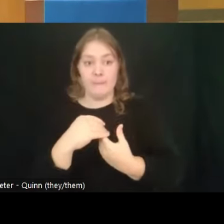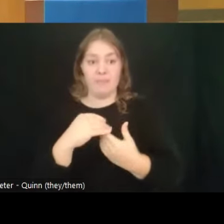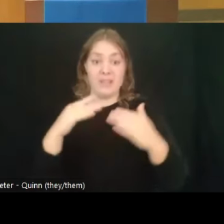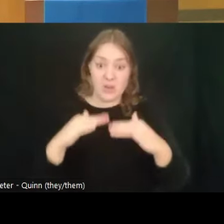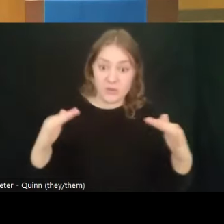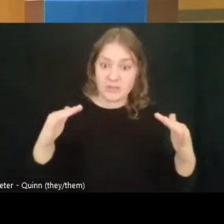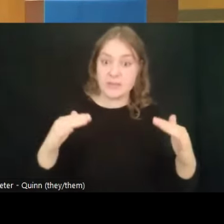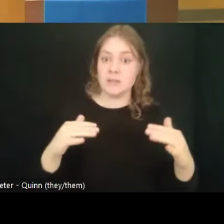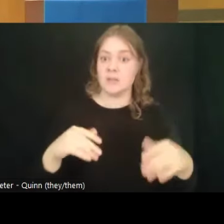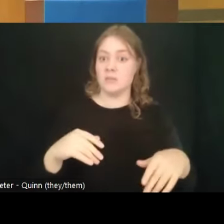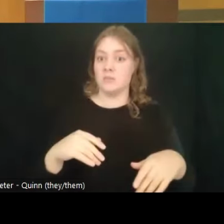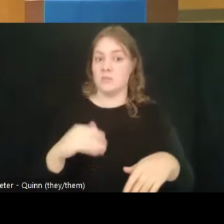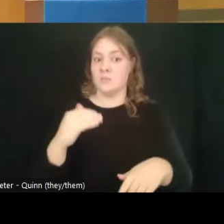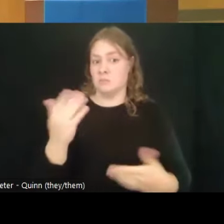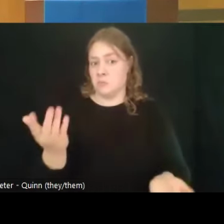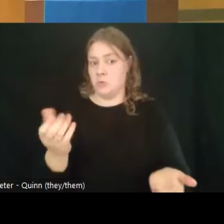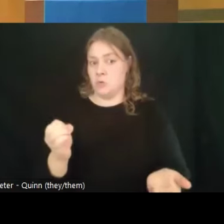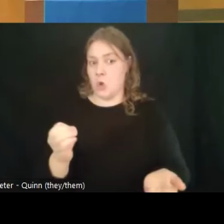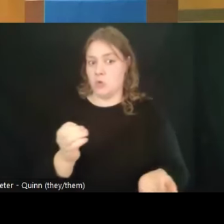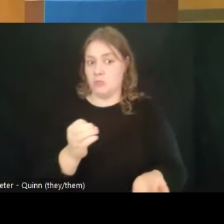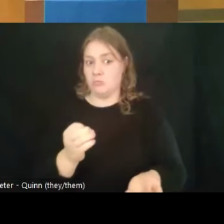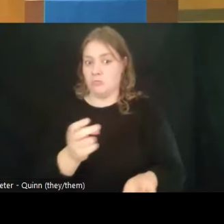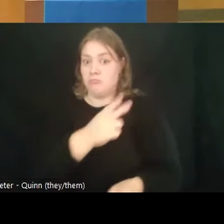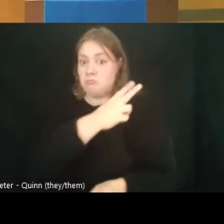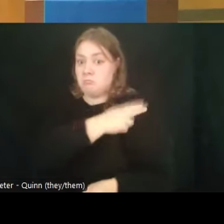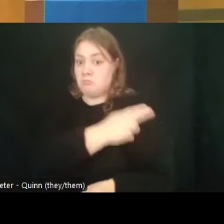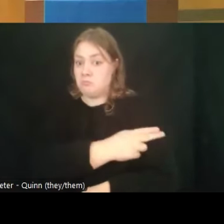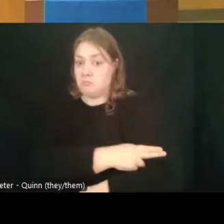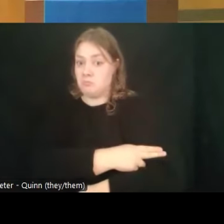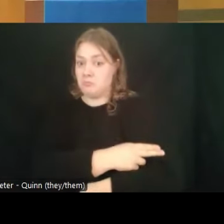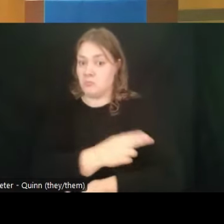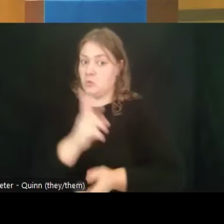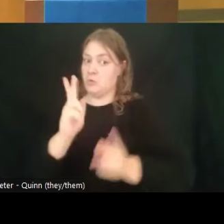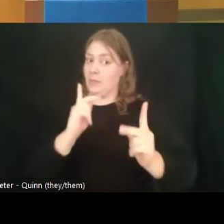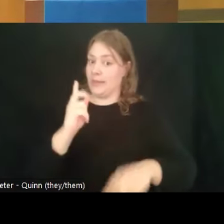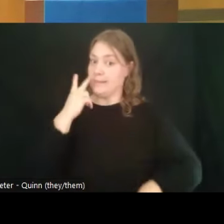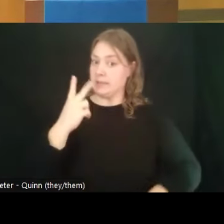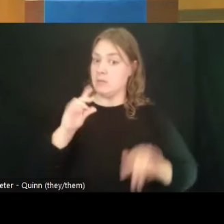so why not just put it on your sleeve so everyone else can see that you're V you're where you stand